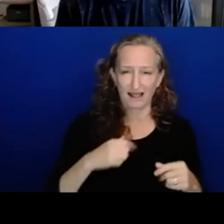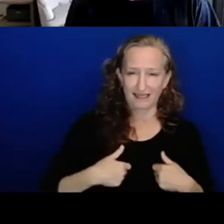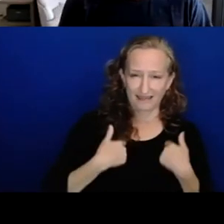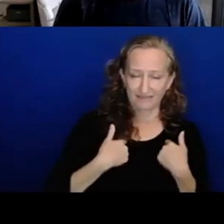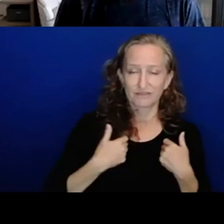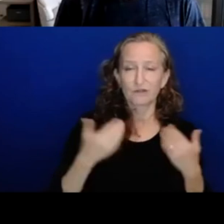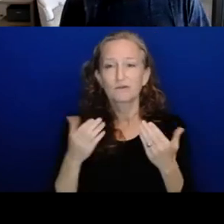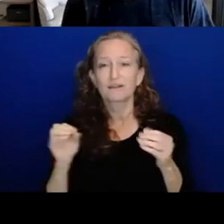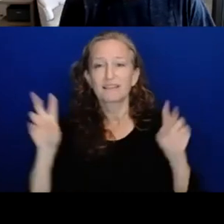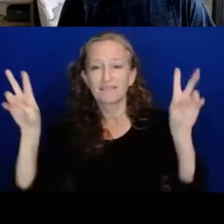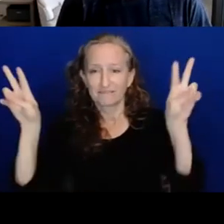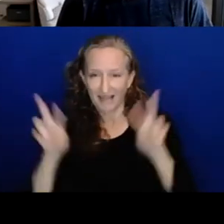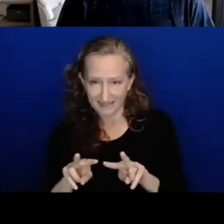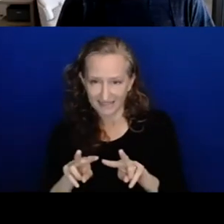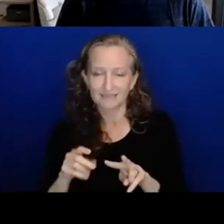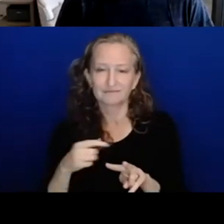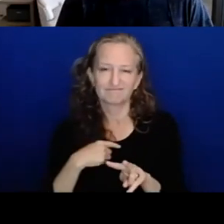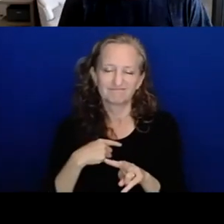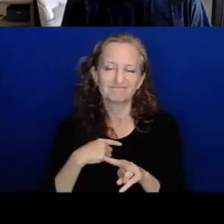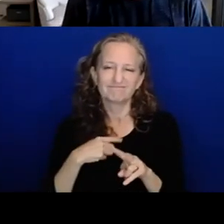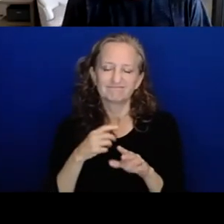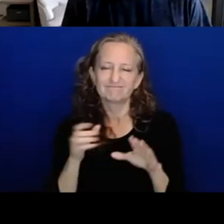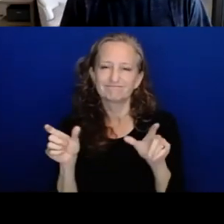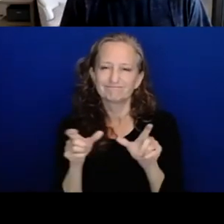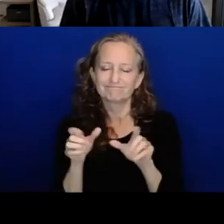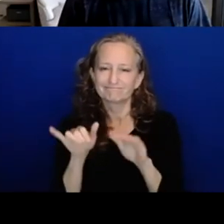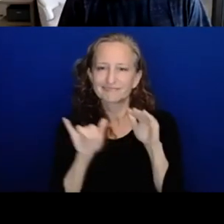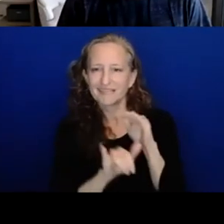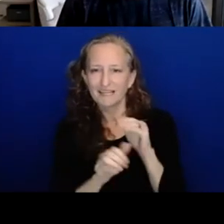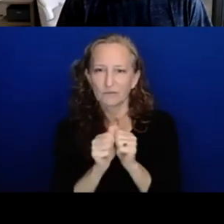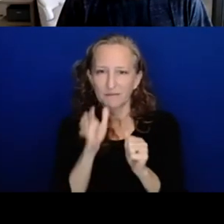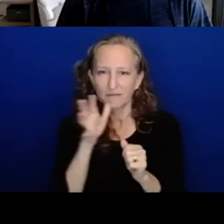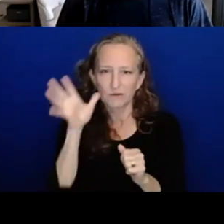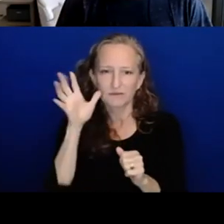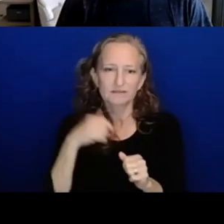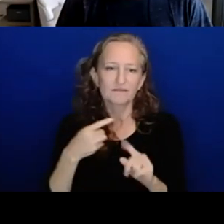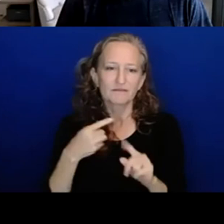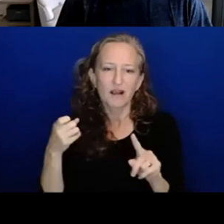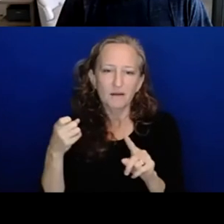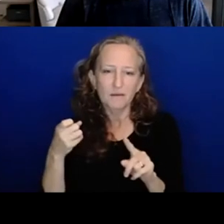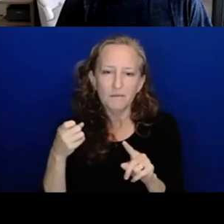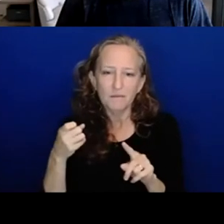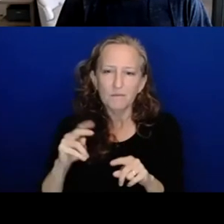with my parents. I'm originally from Canada. If I say out or process, that's why.